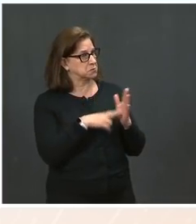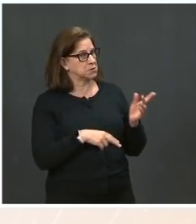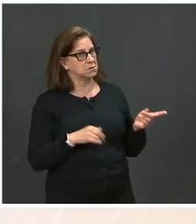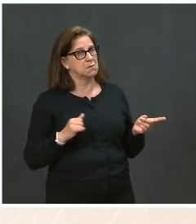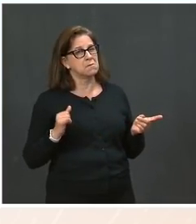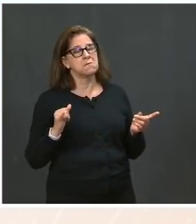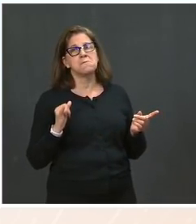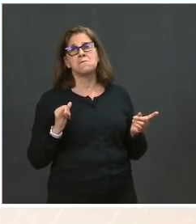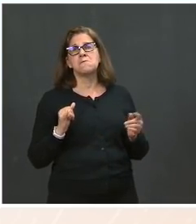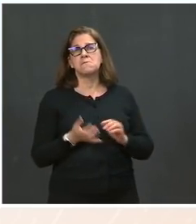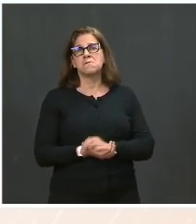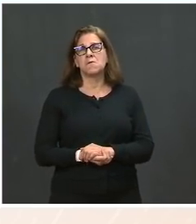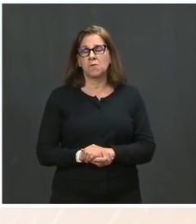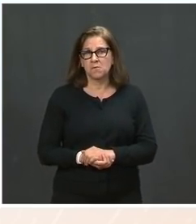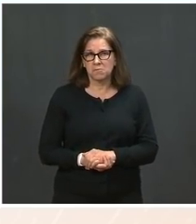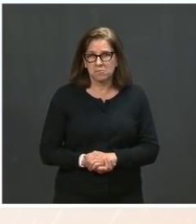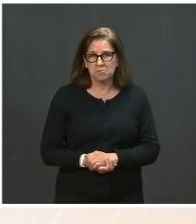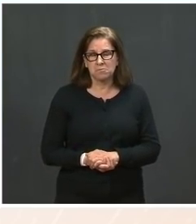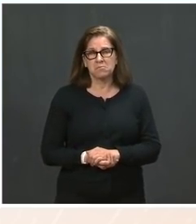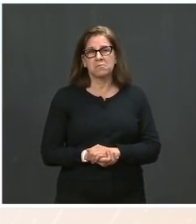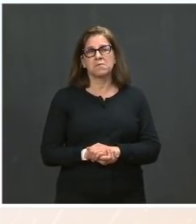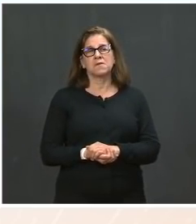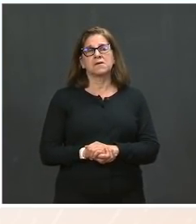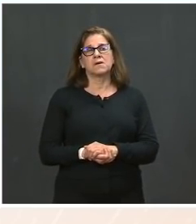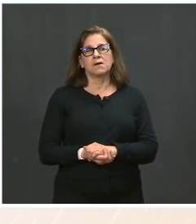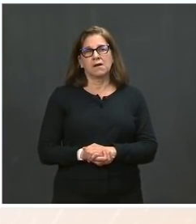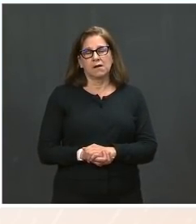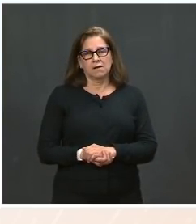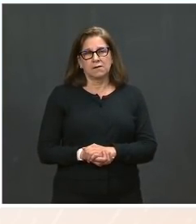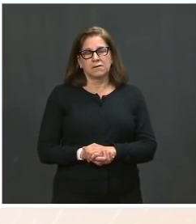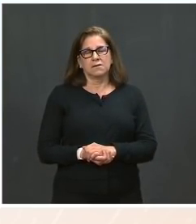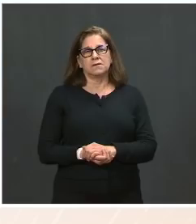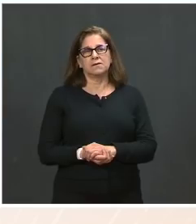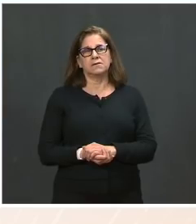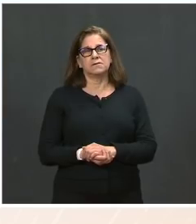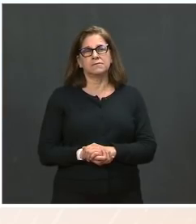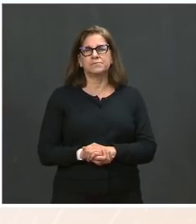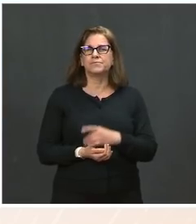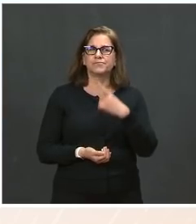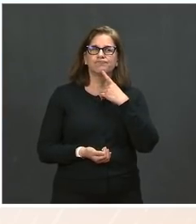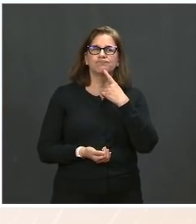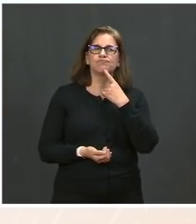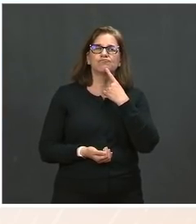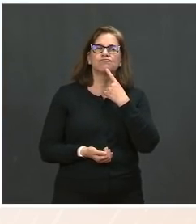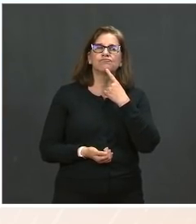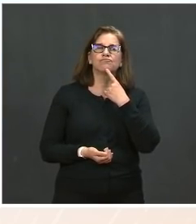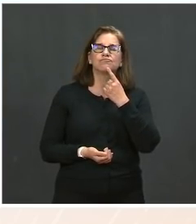You know, I will say, there's a couple of principles the President has, as it relates to engagement with Congress